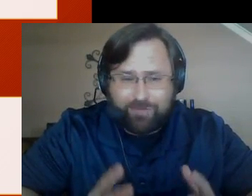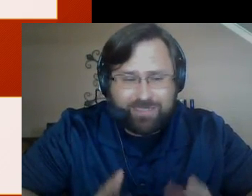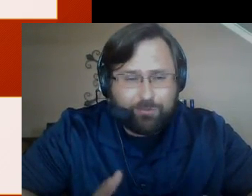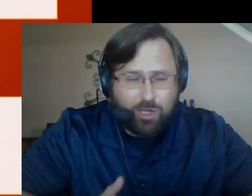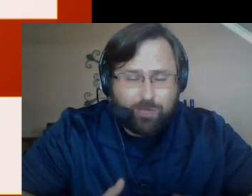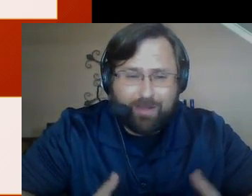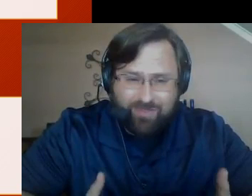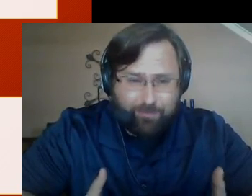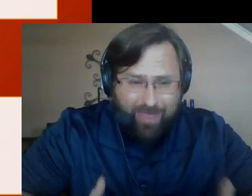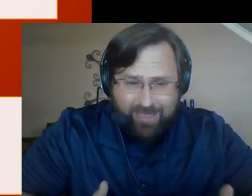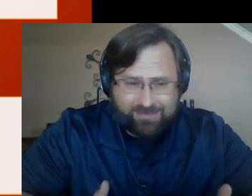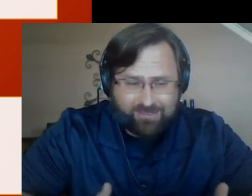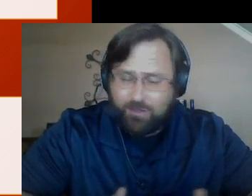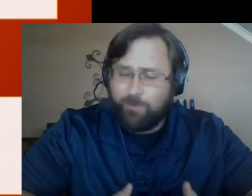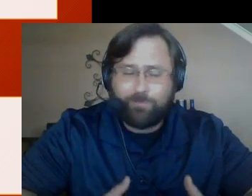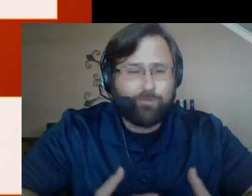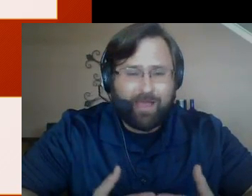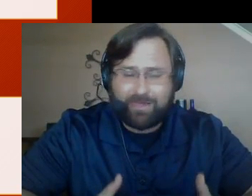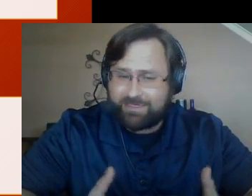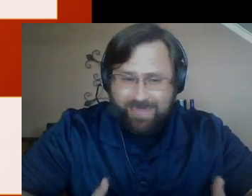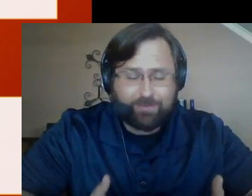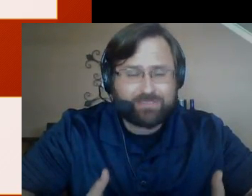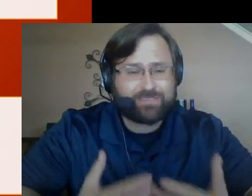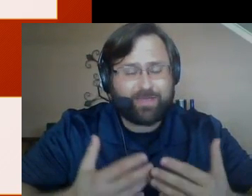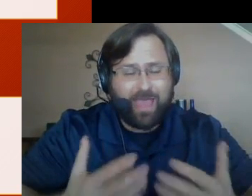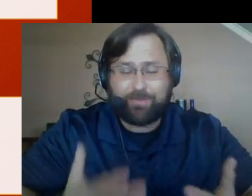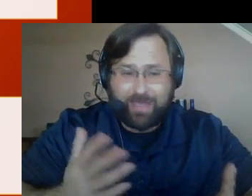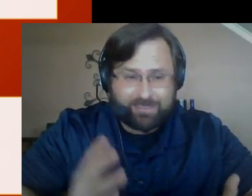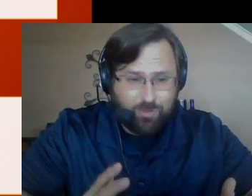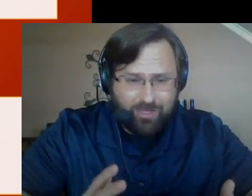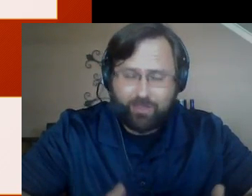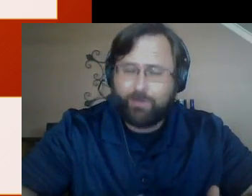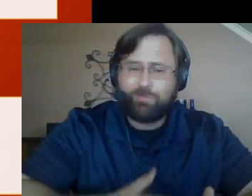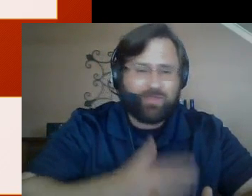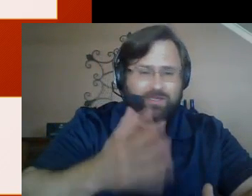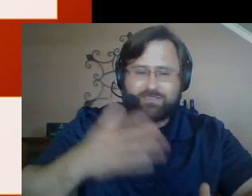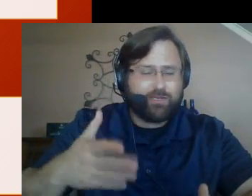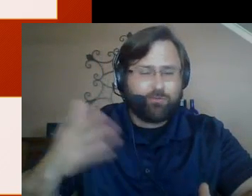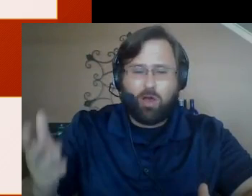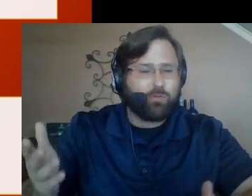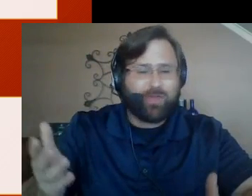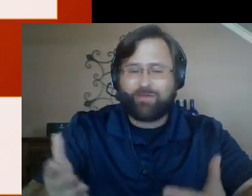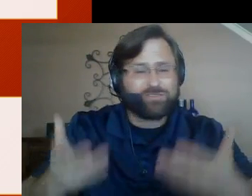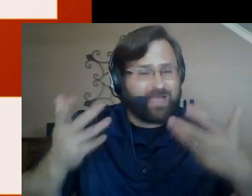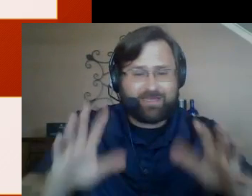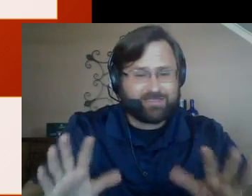every time you talk about an event in the past you might establish that something happened last week and then continue on without ever signing the